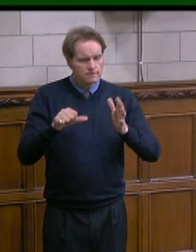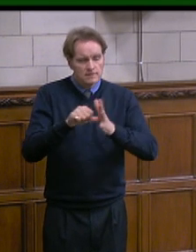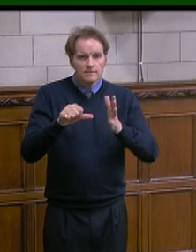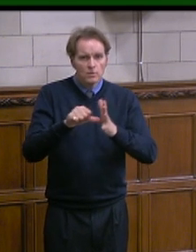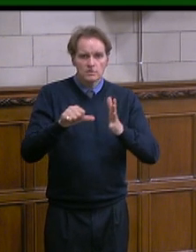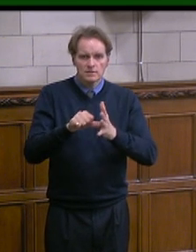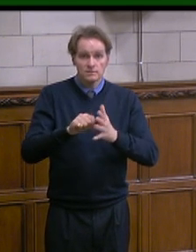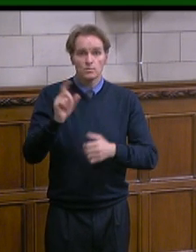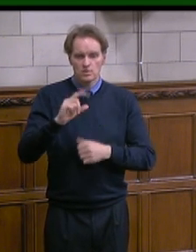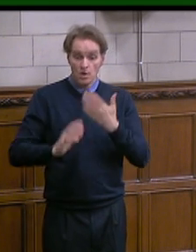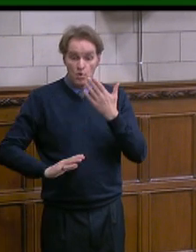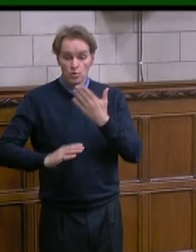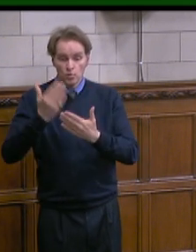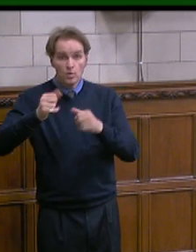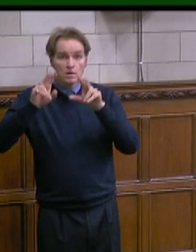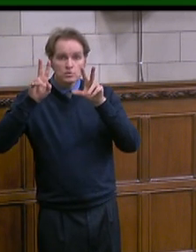Any new GCSE has to go through an accreditation process.